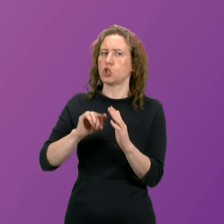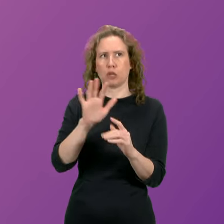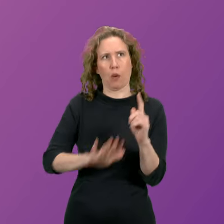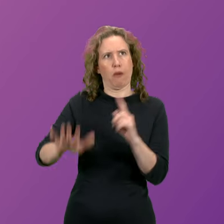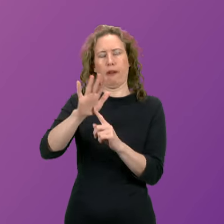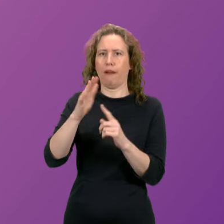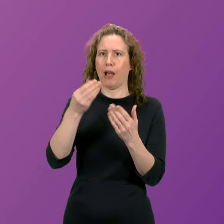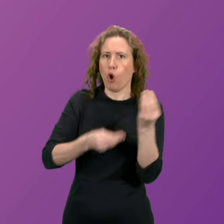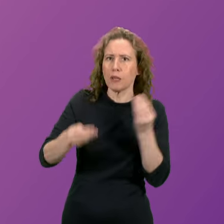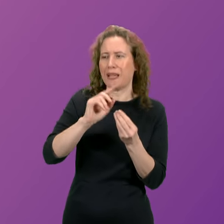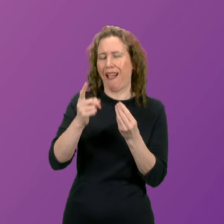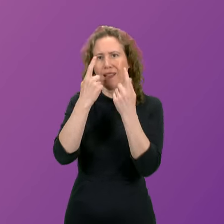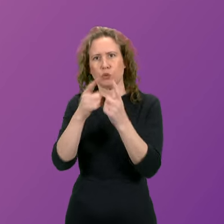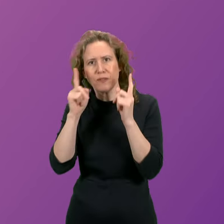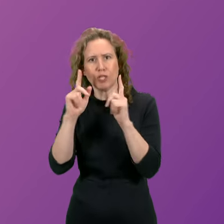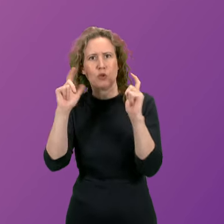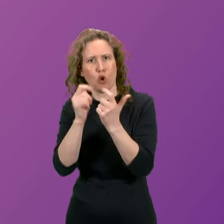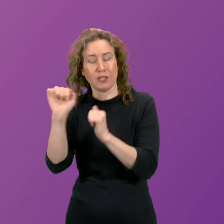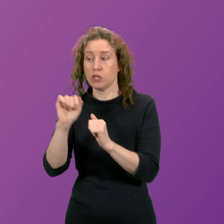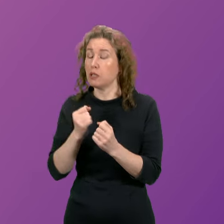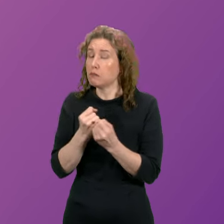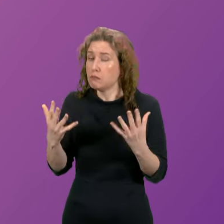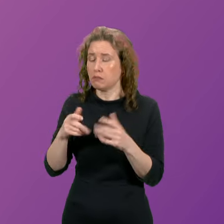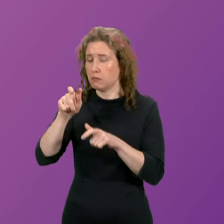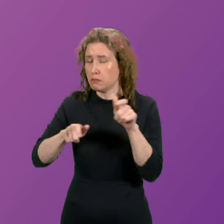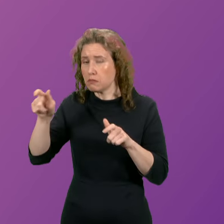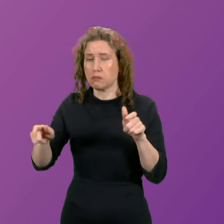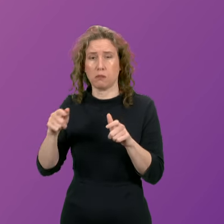Sixty per cent of the Scottish public support a graduate visa, while the UK Government’s own